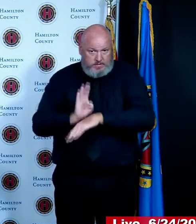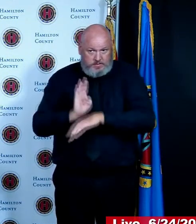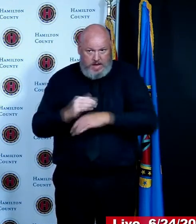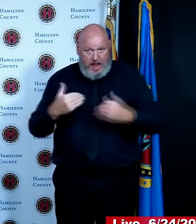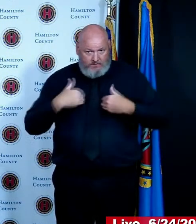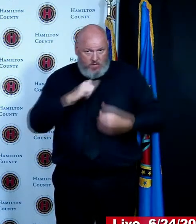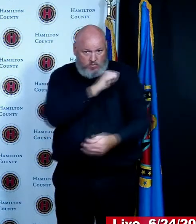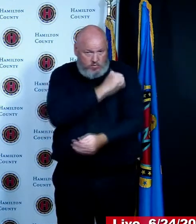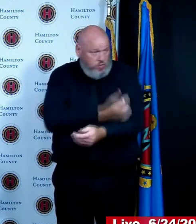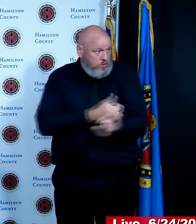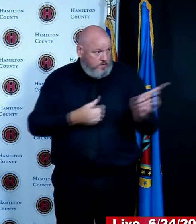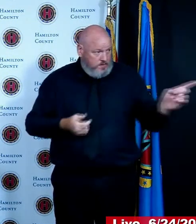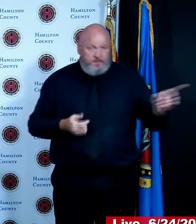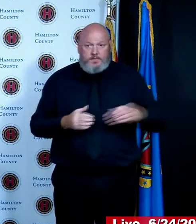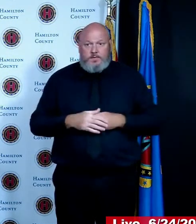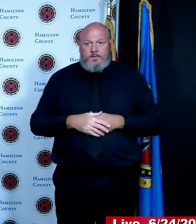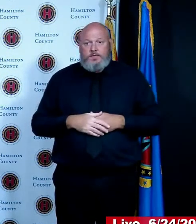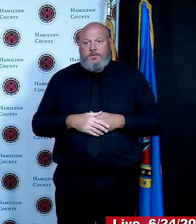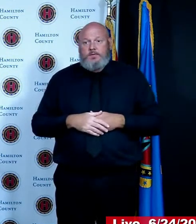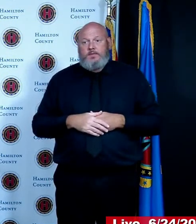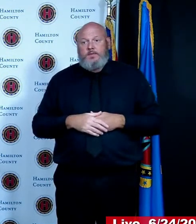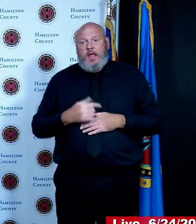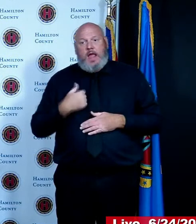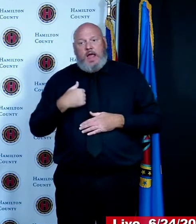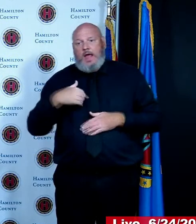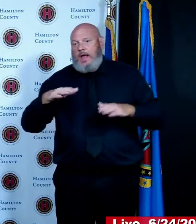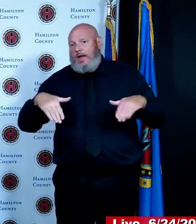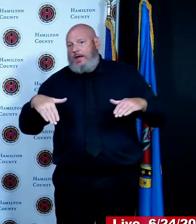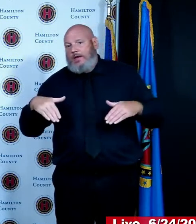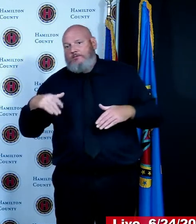with Greg nor the Governor at this point I also haven't talked to the mayor about